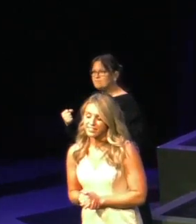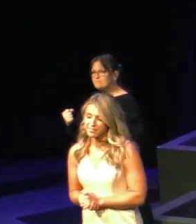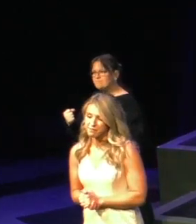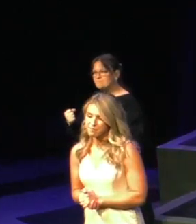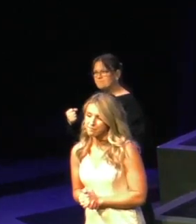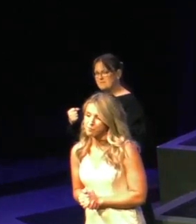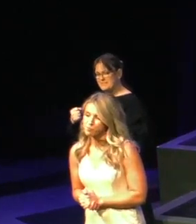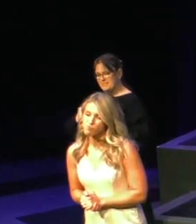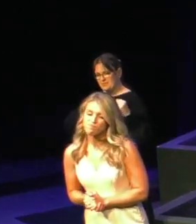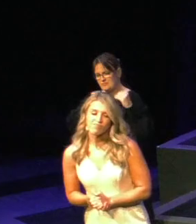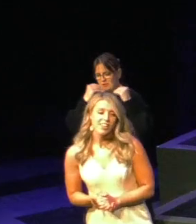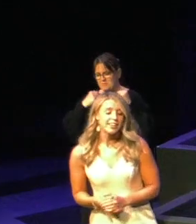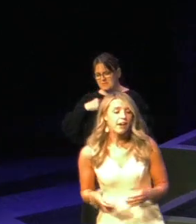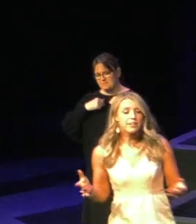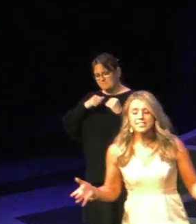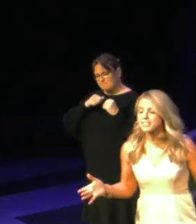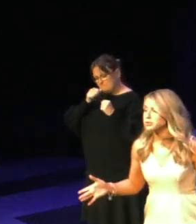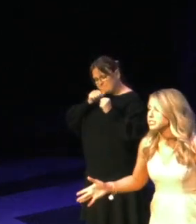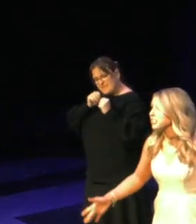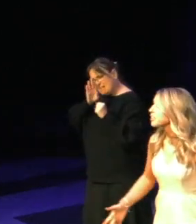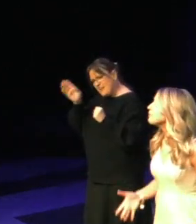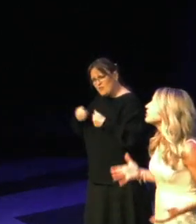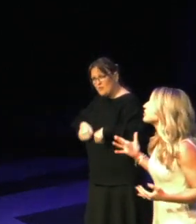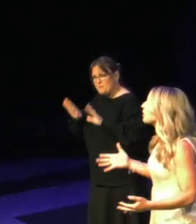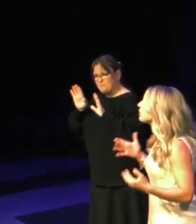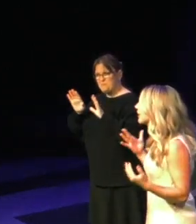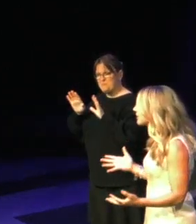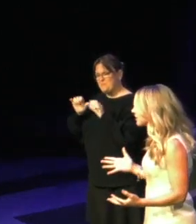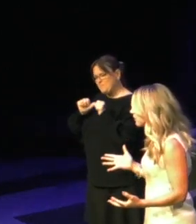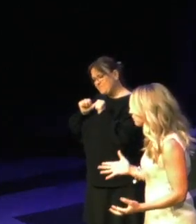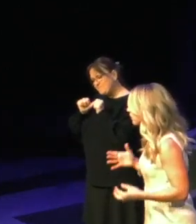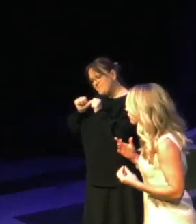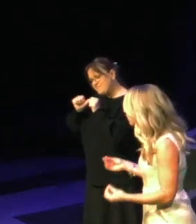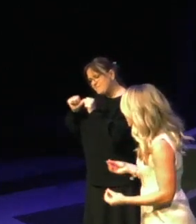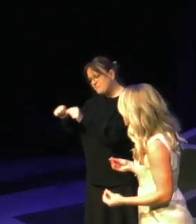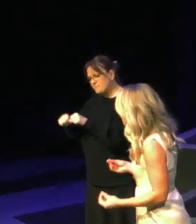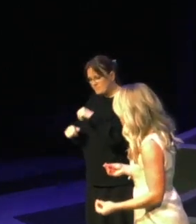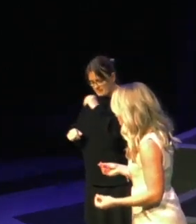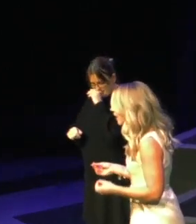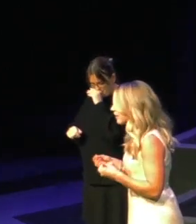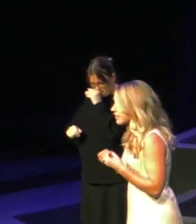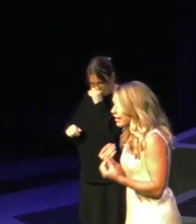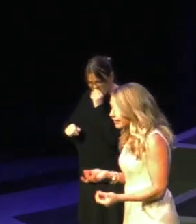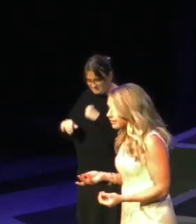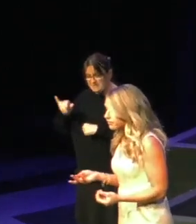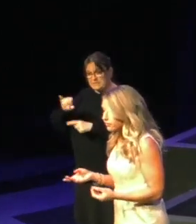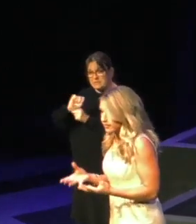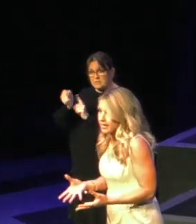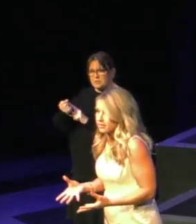to never give up. Now in this situation it could have been so easy for me to focus on the negative